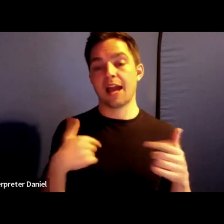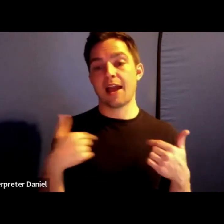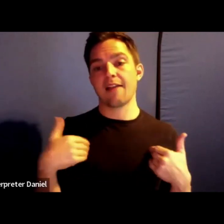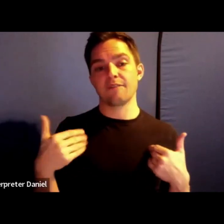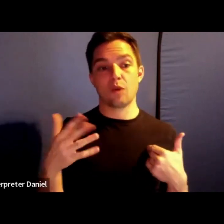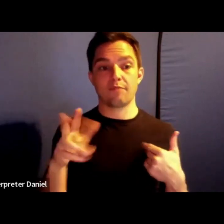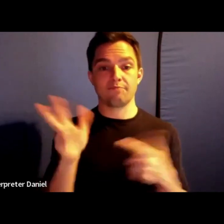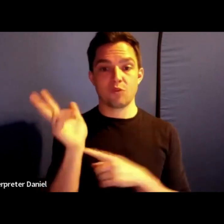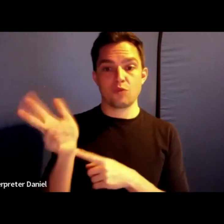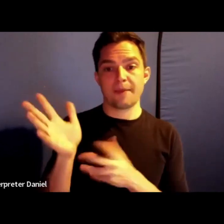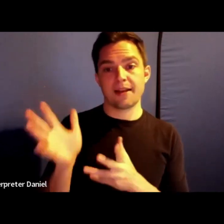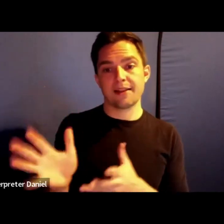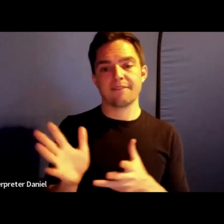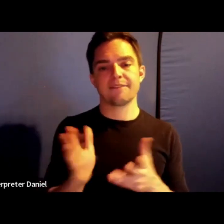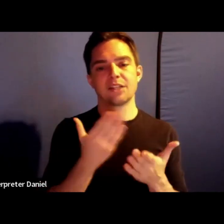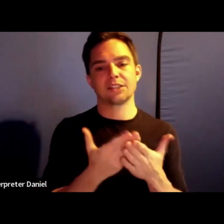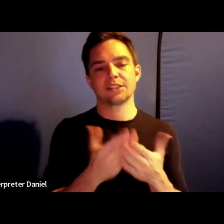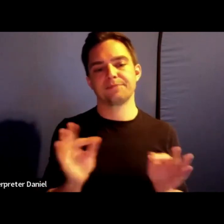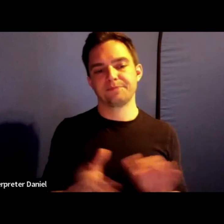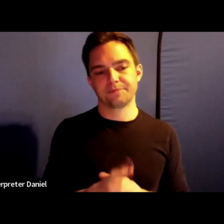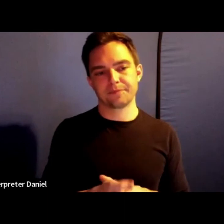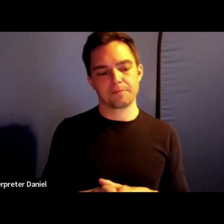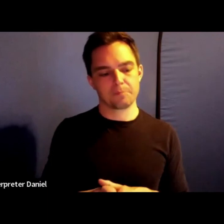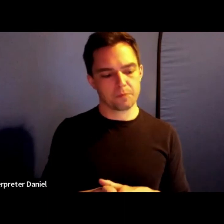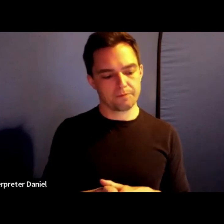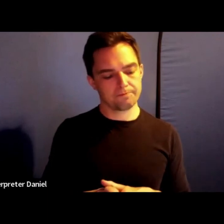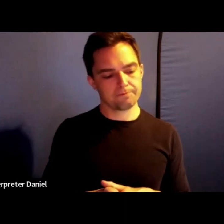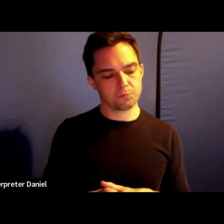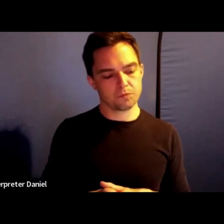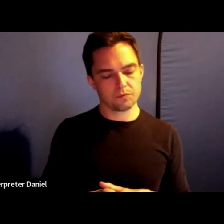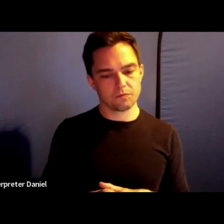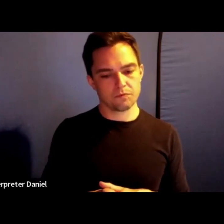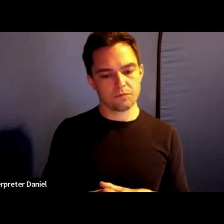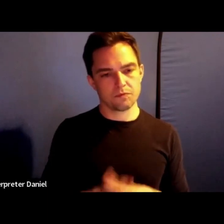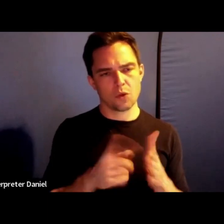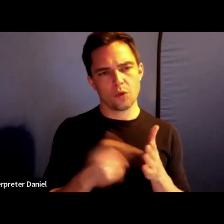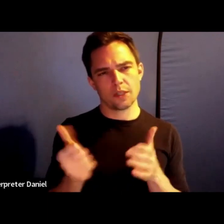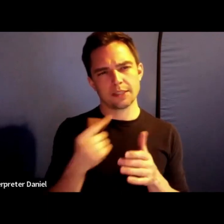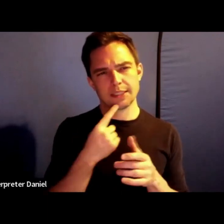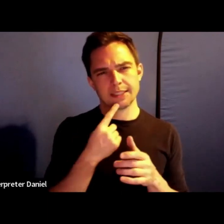have three minutes left. Good. So what else can I say? I mean